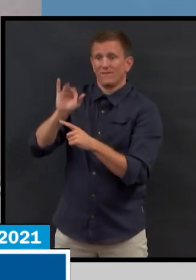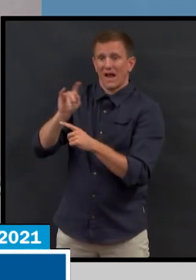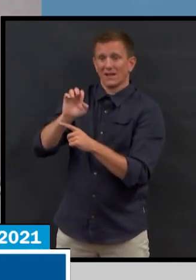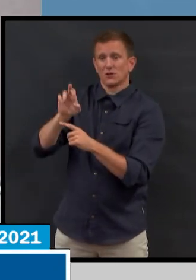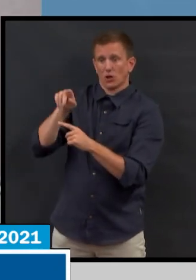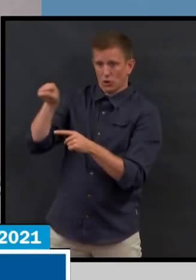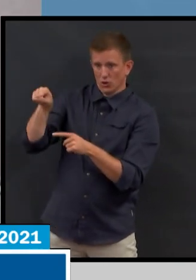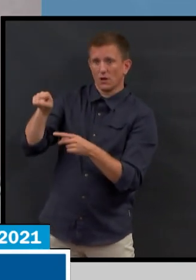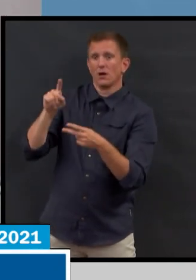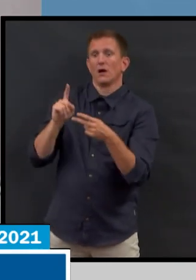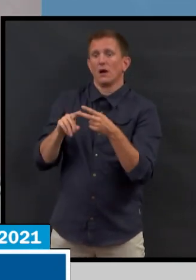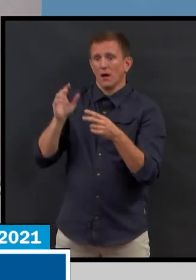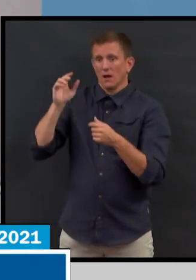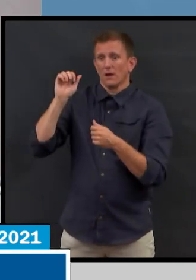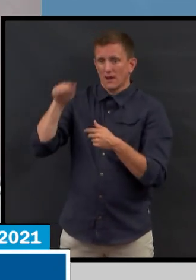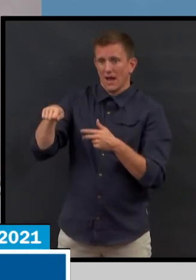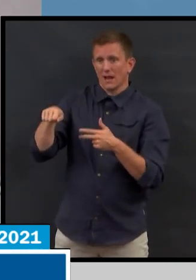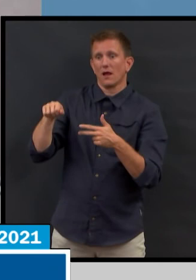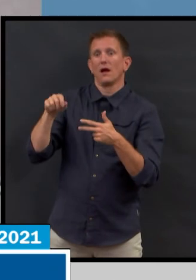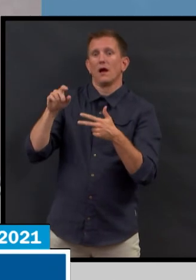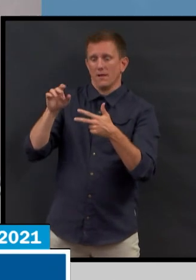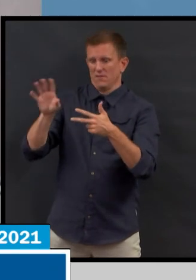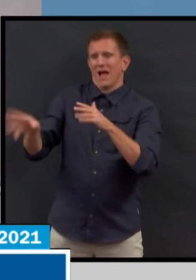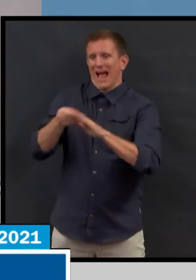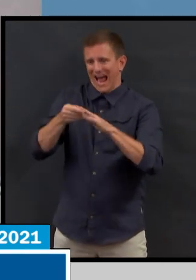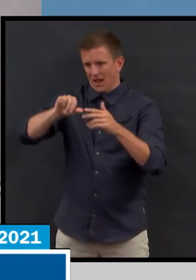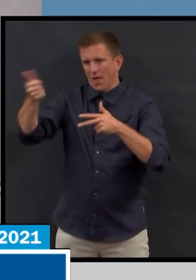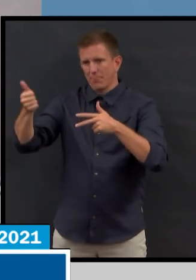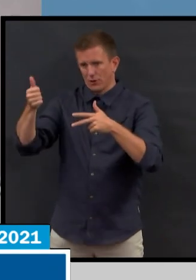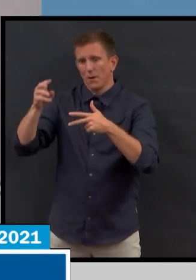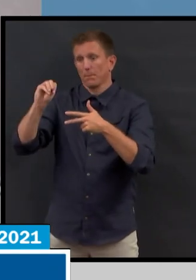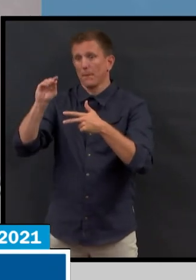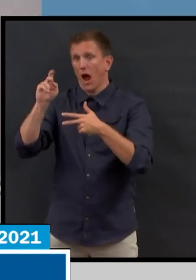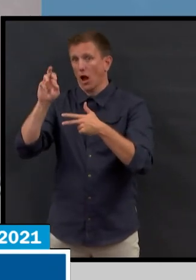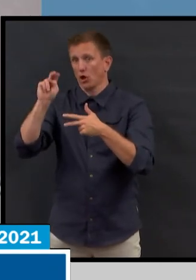to mention that if you can't remember which one you got you can't find your vaccine card